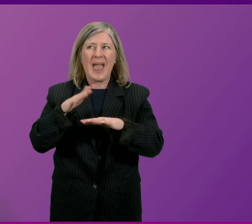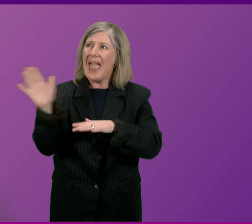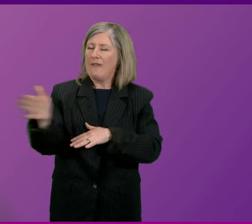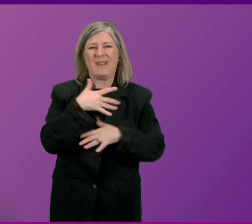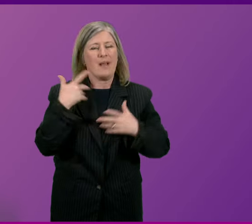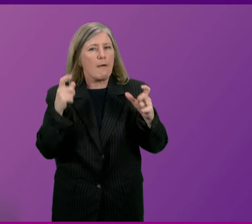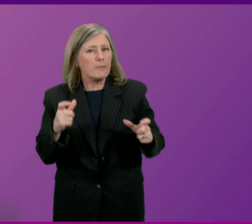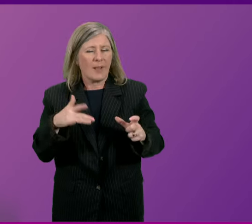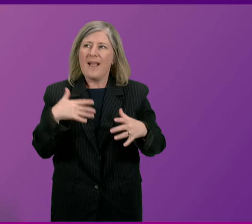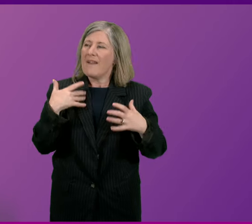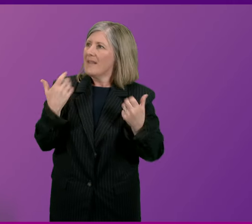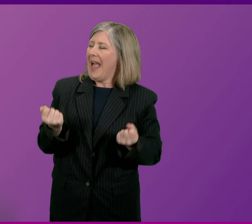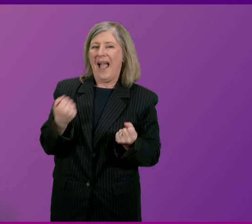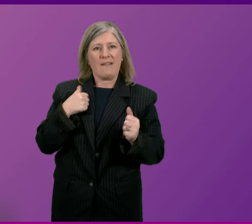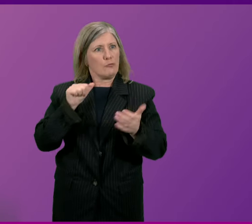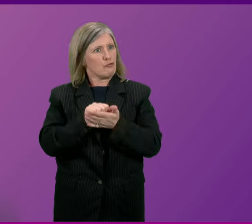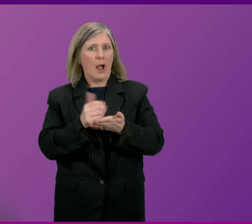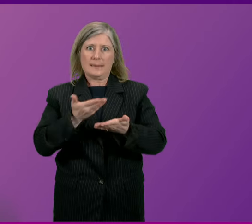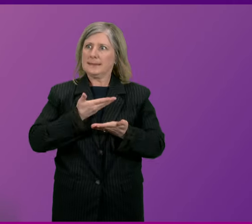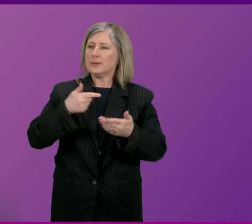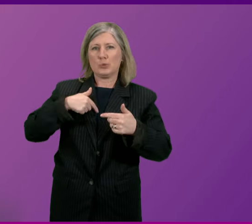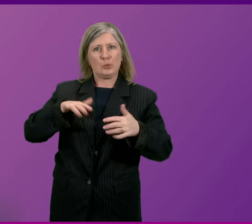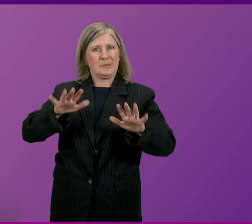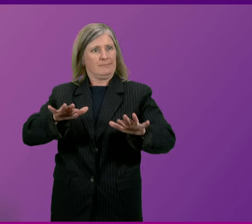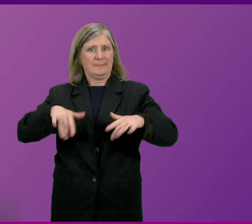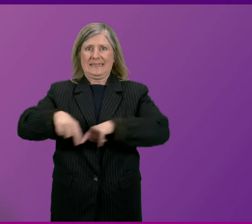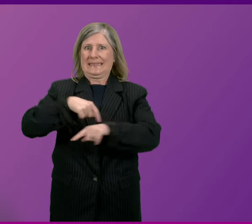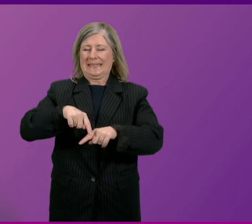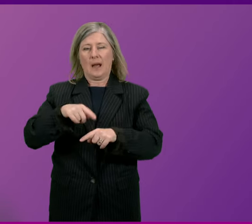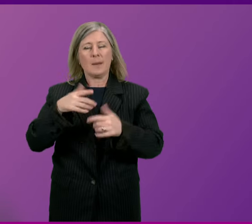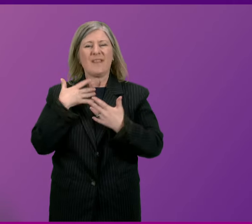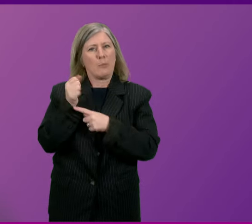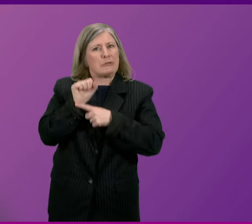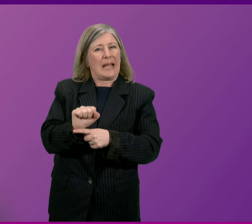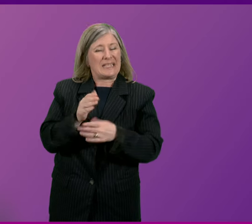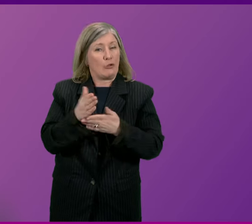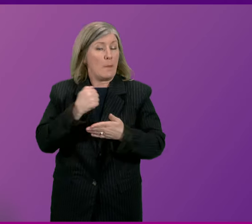and that their place in our society is protected by my leadership of this country.